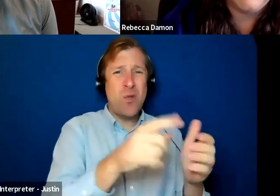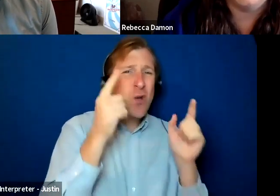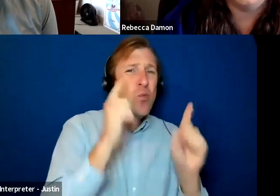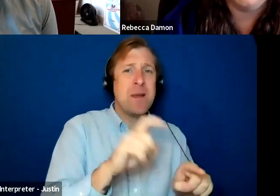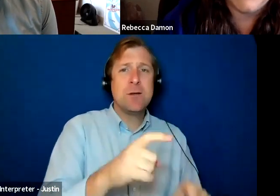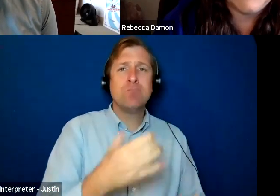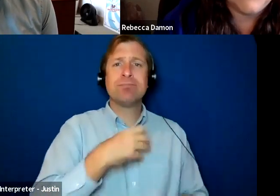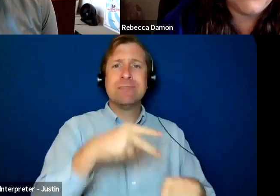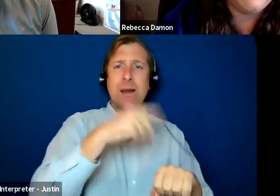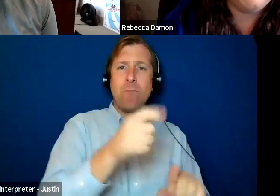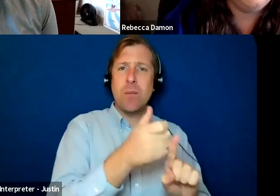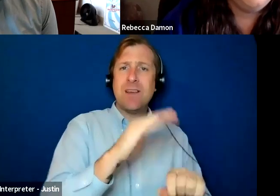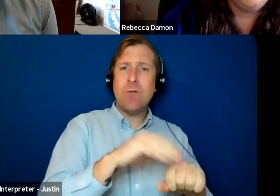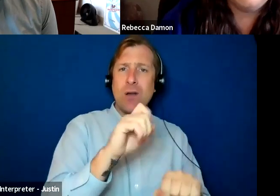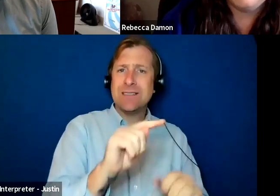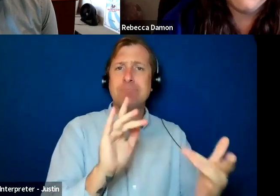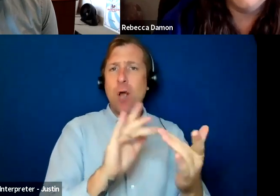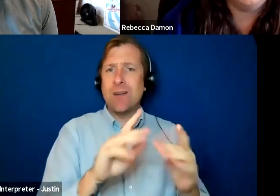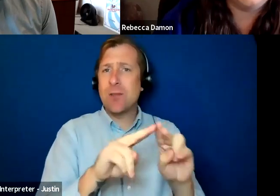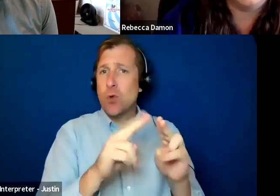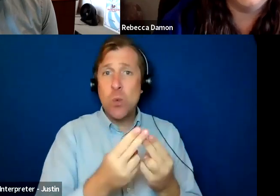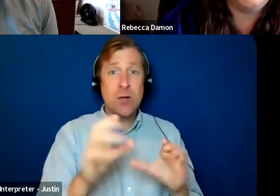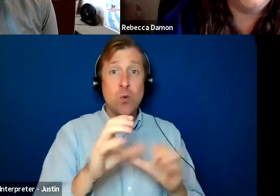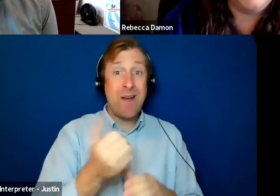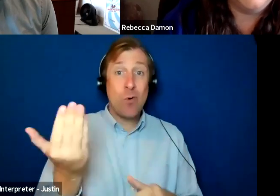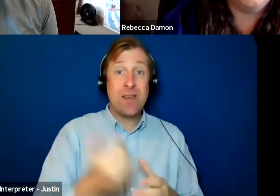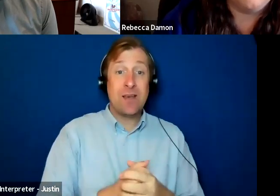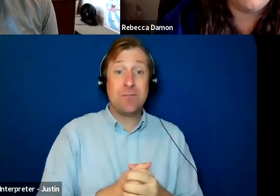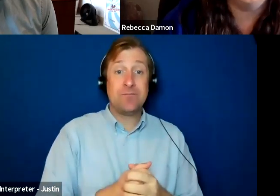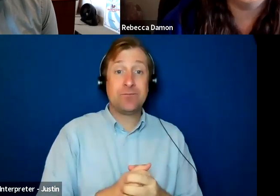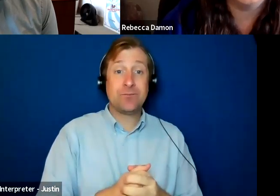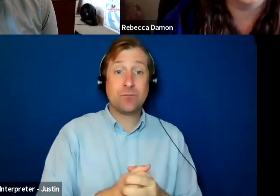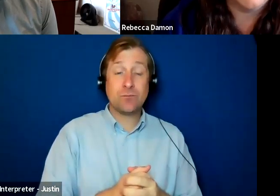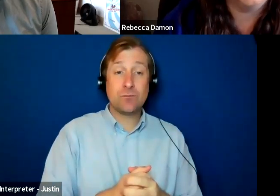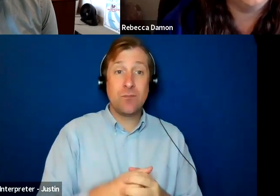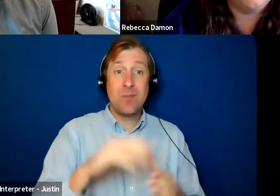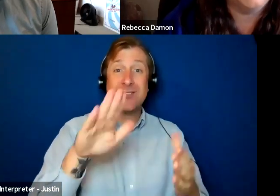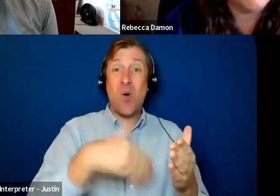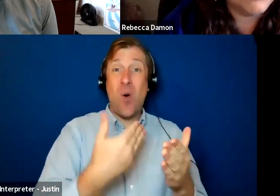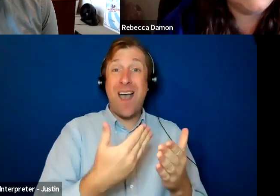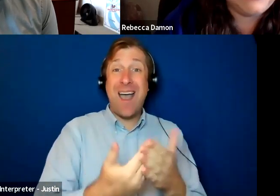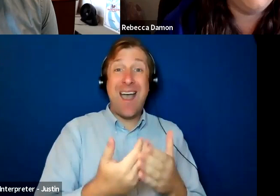They need to contact the union. They need to do all that because you know, all of this relies on all of us working together